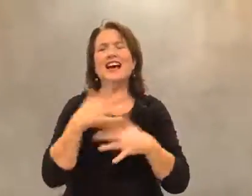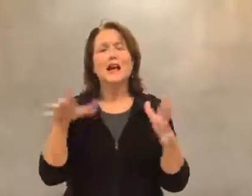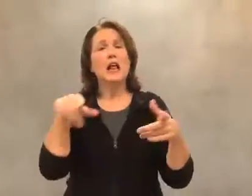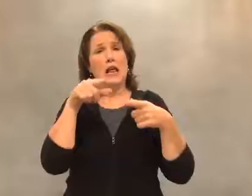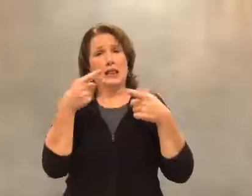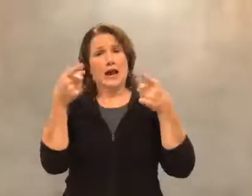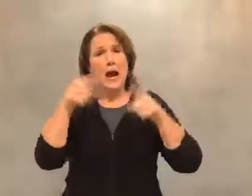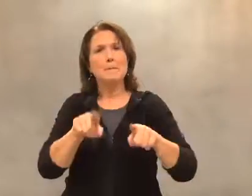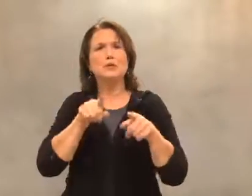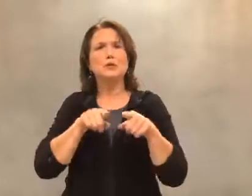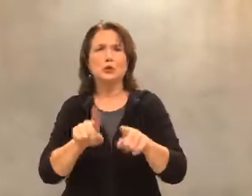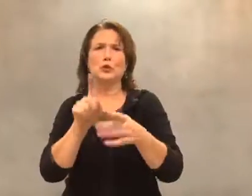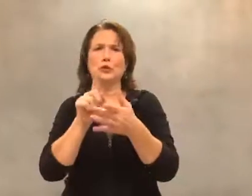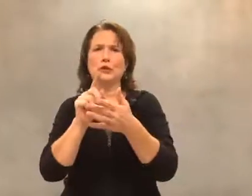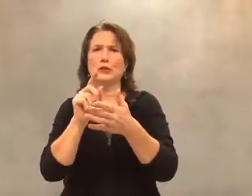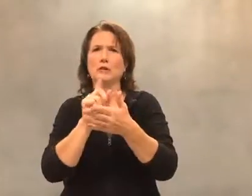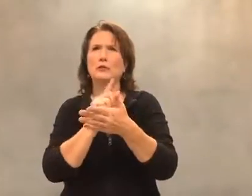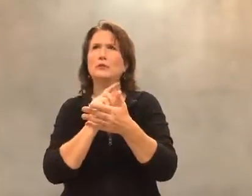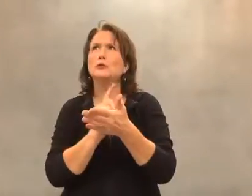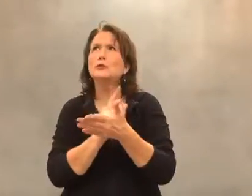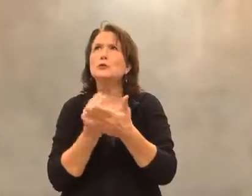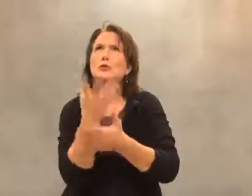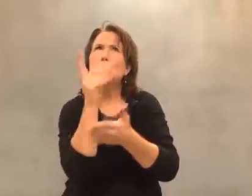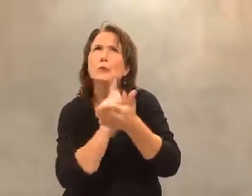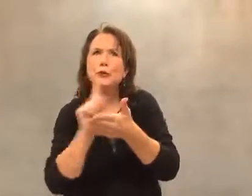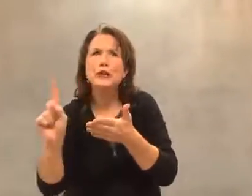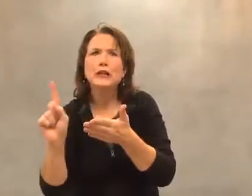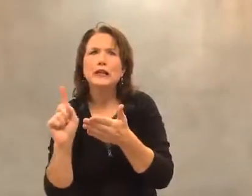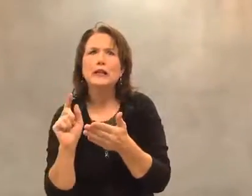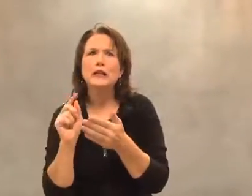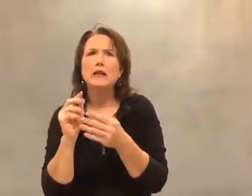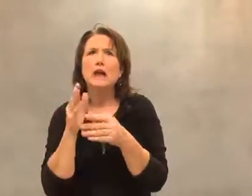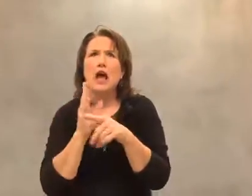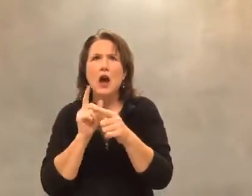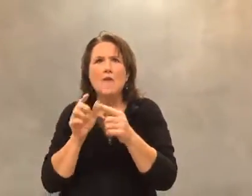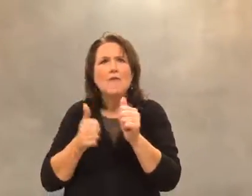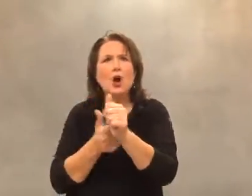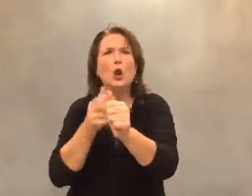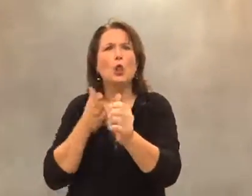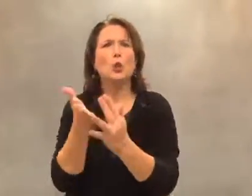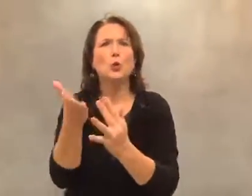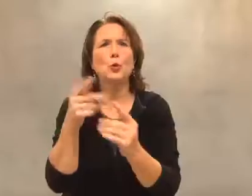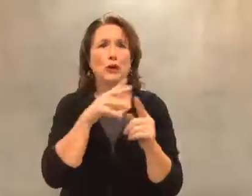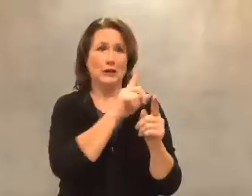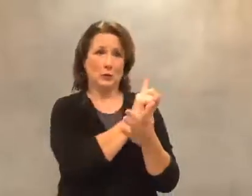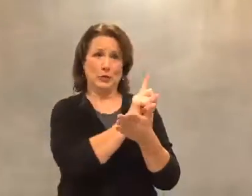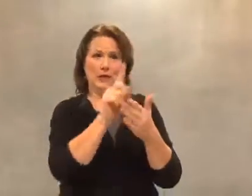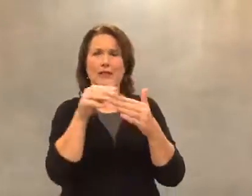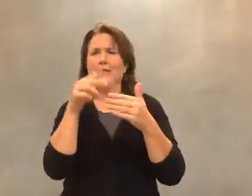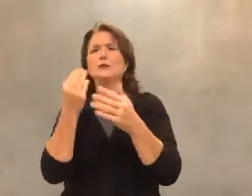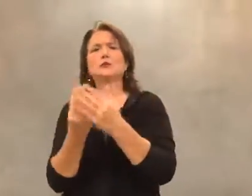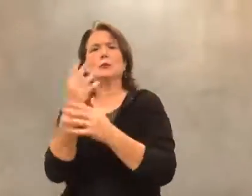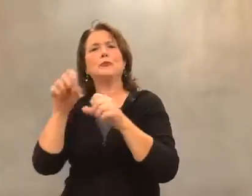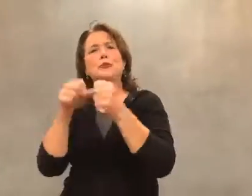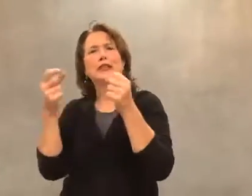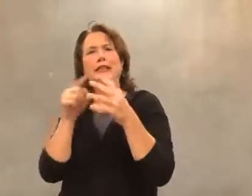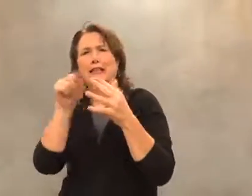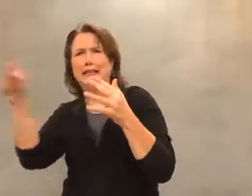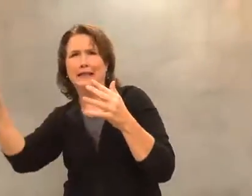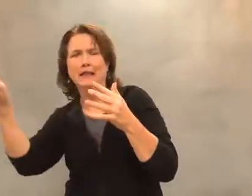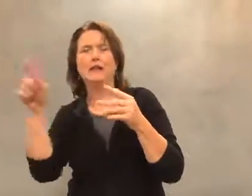This happened during the spring, the week leading into spring break.